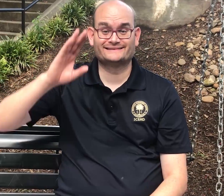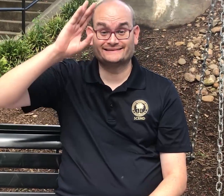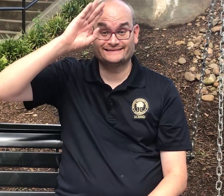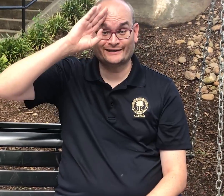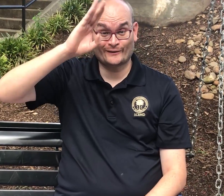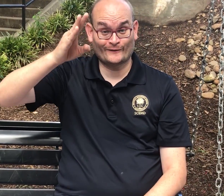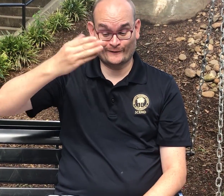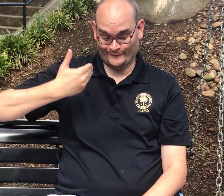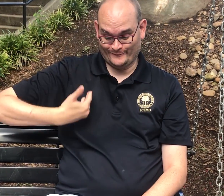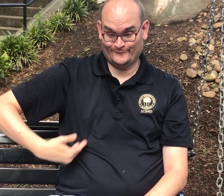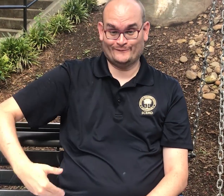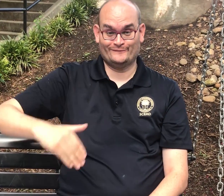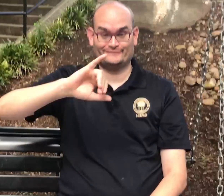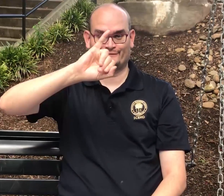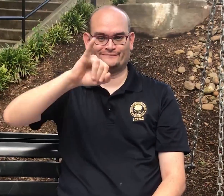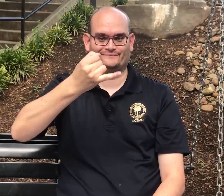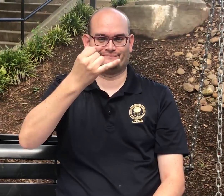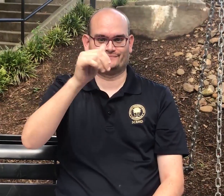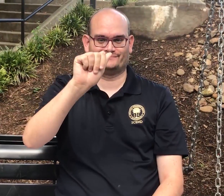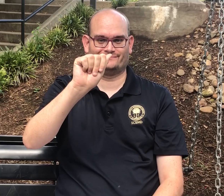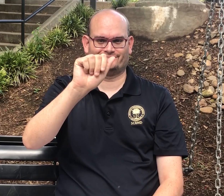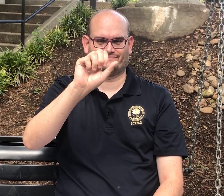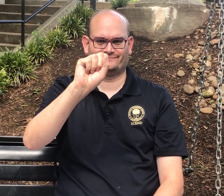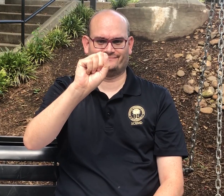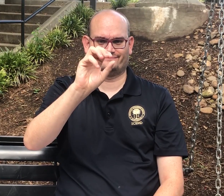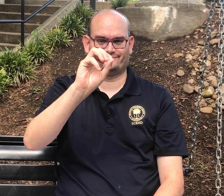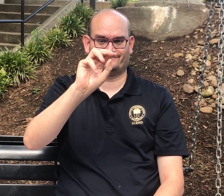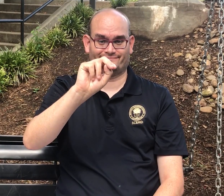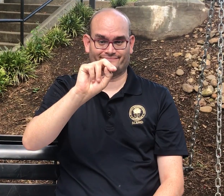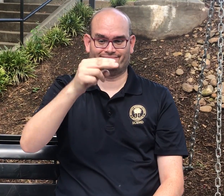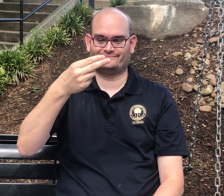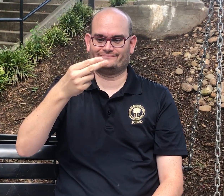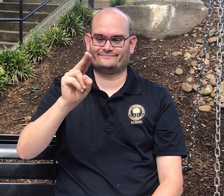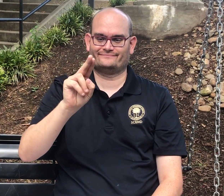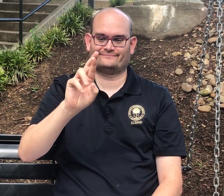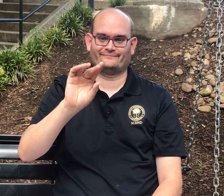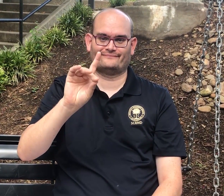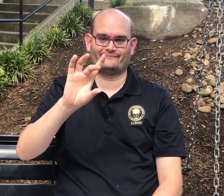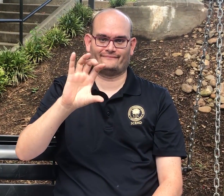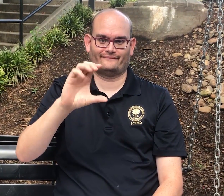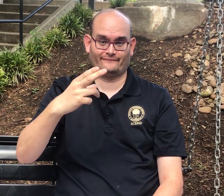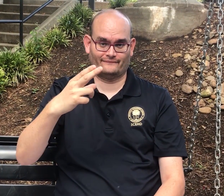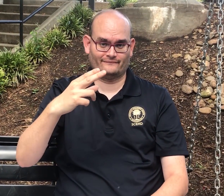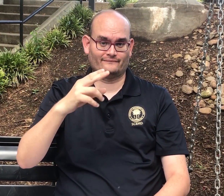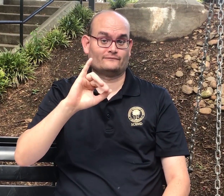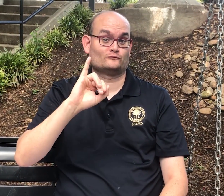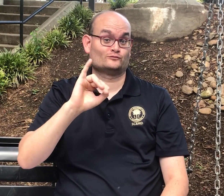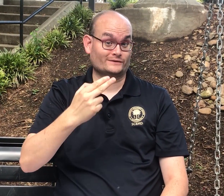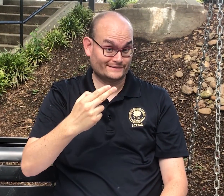HELLO MY NAME IS JASON HURDICH (JH)